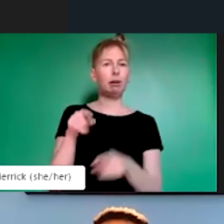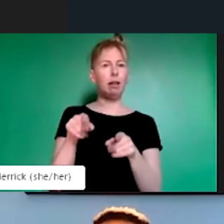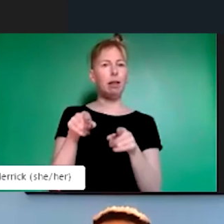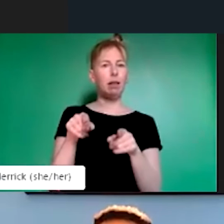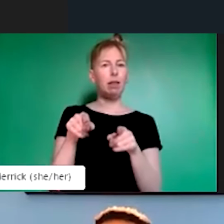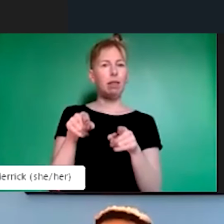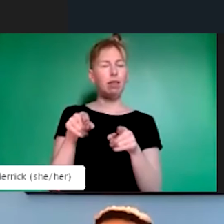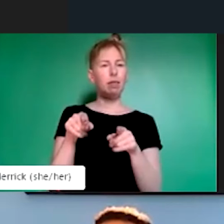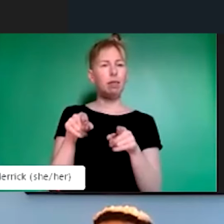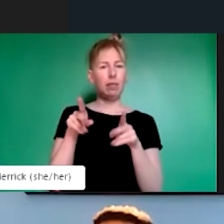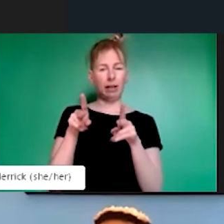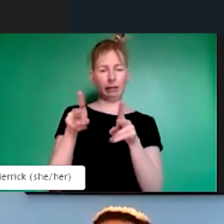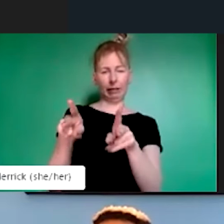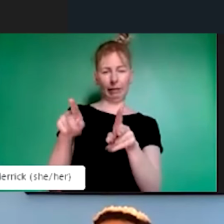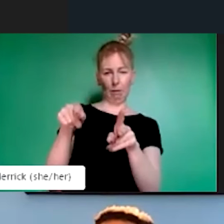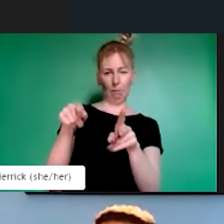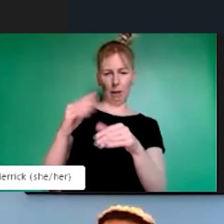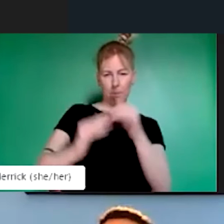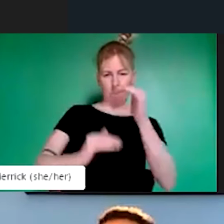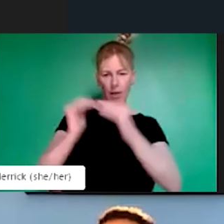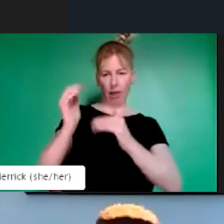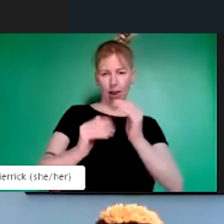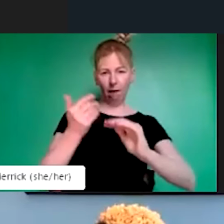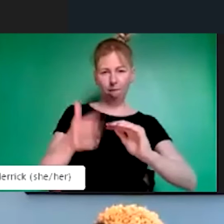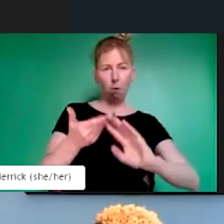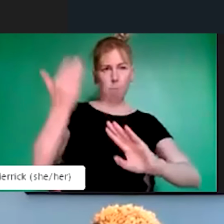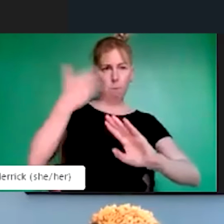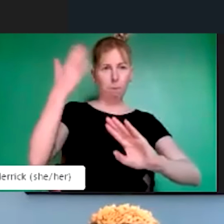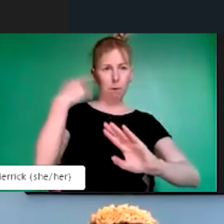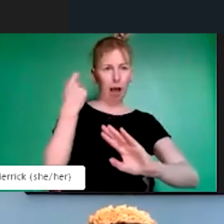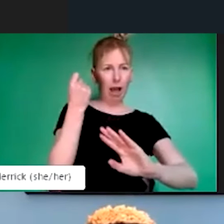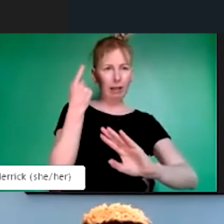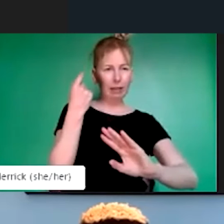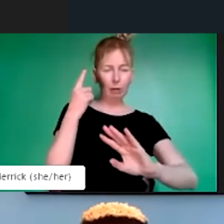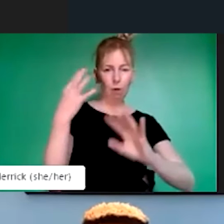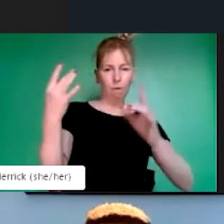through this ideological conflict, but it does not see itself through conflict.